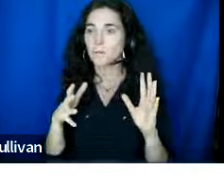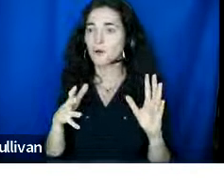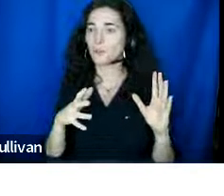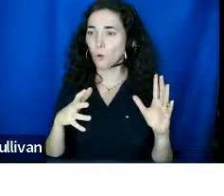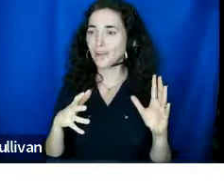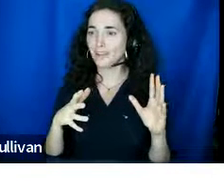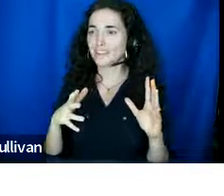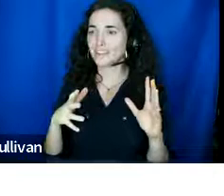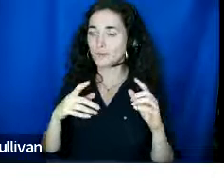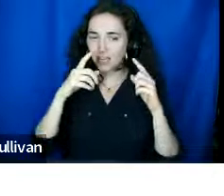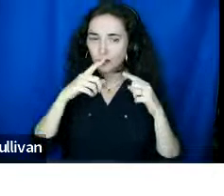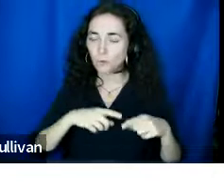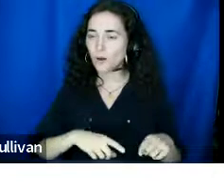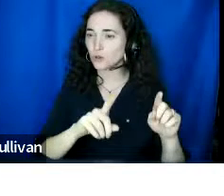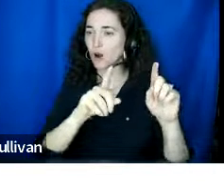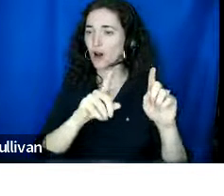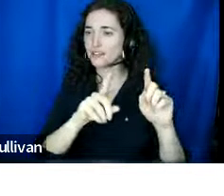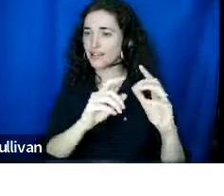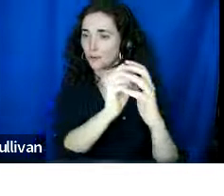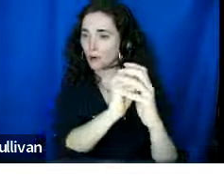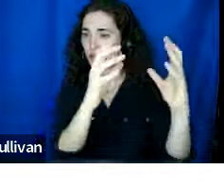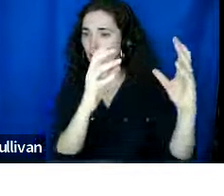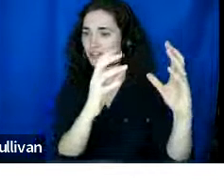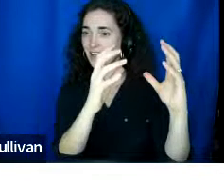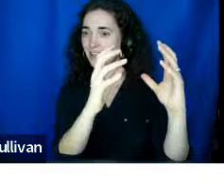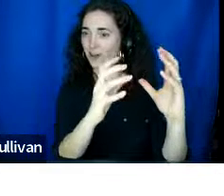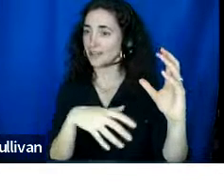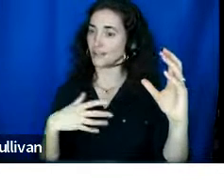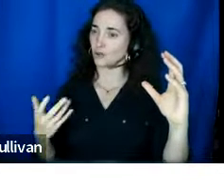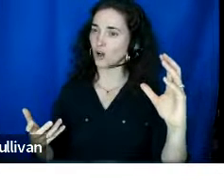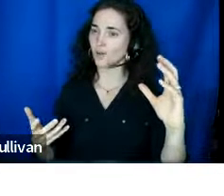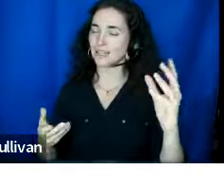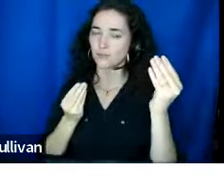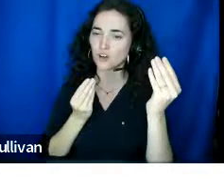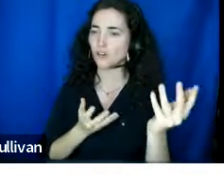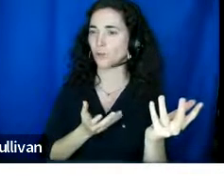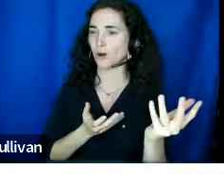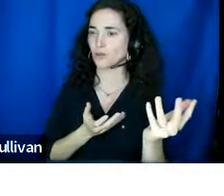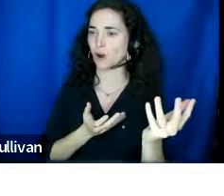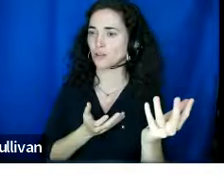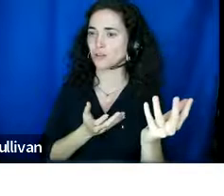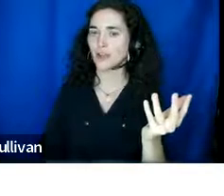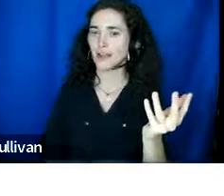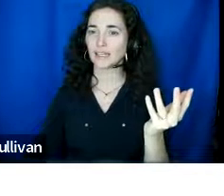But the point is, if you get your point across and the person understands in their head that you're hungry, then you've gotten the point across.